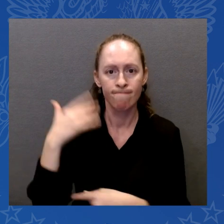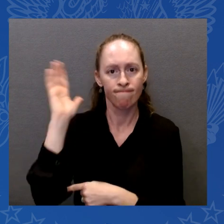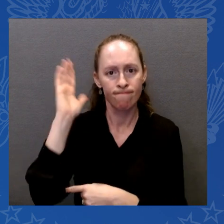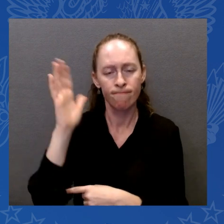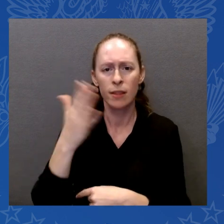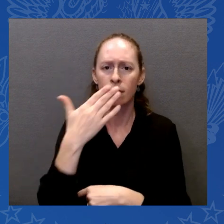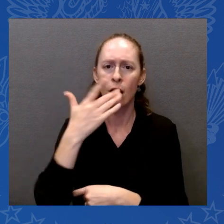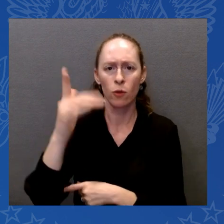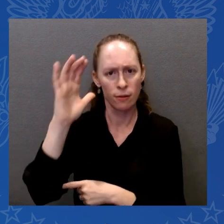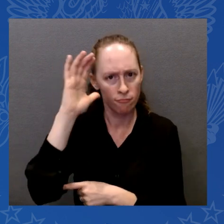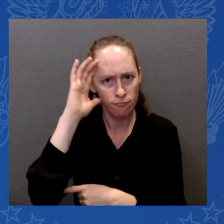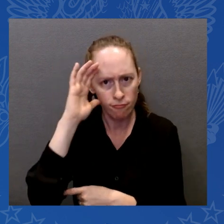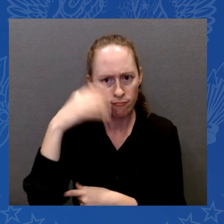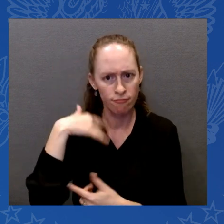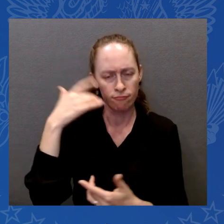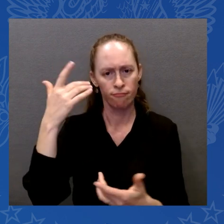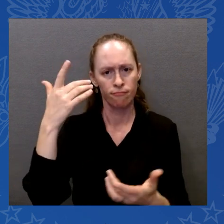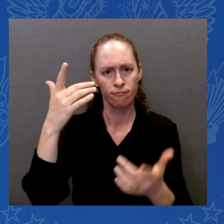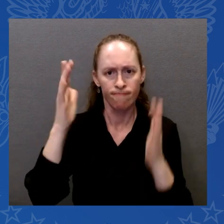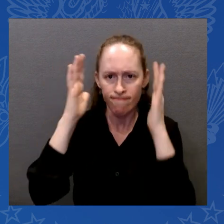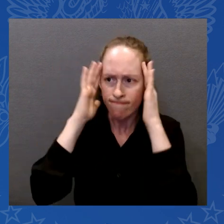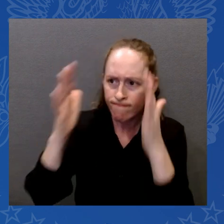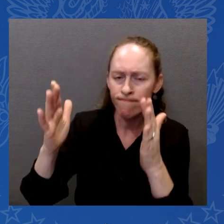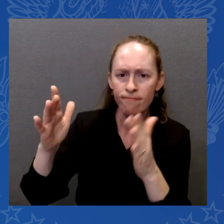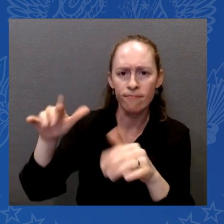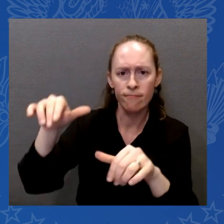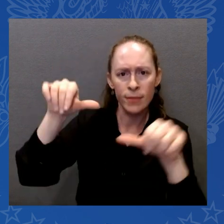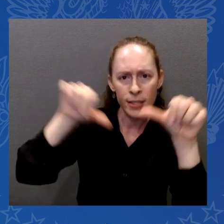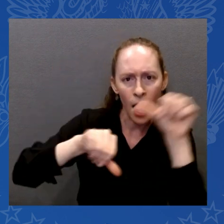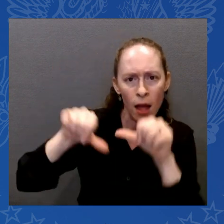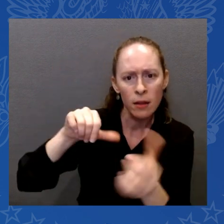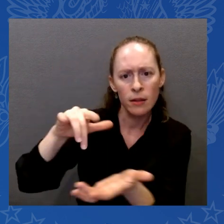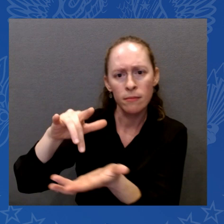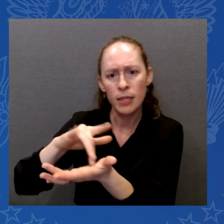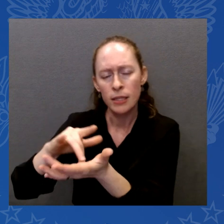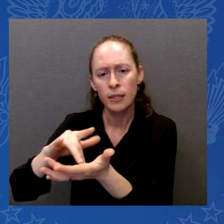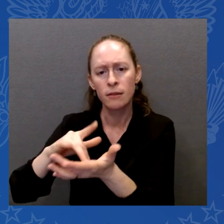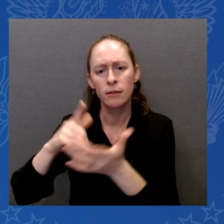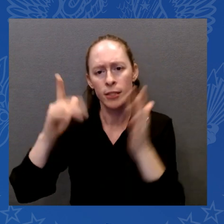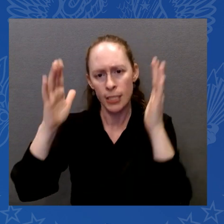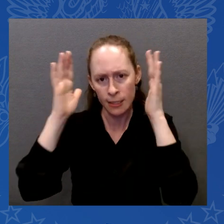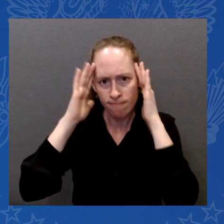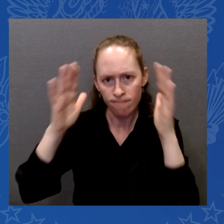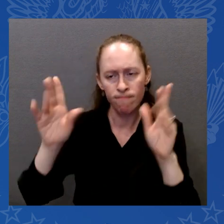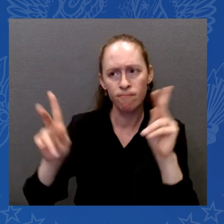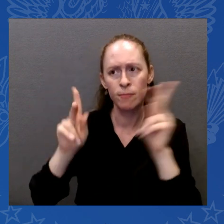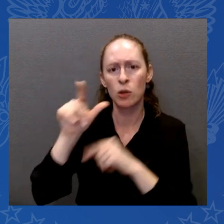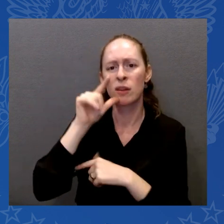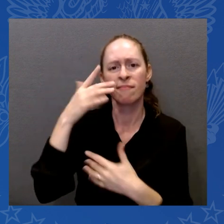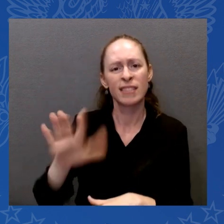listening to people who have abortions and those of us who provide abortion care. I look forward to partnering with you